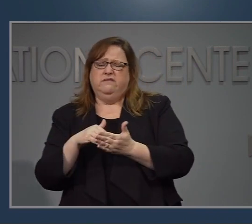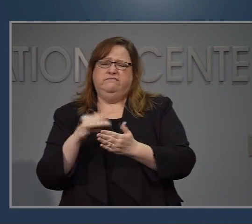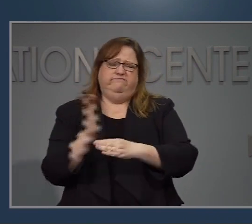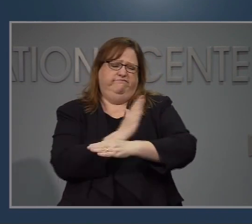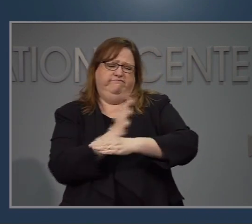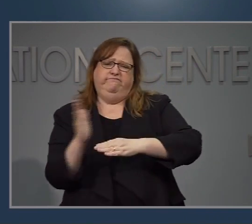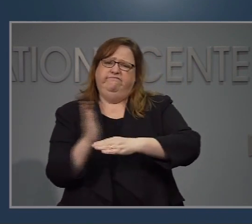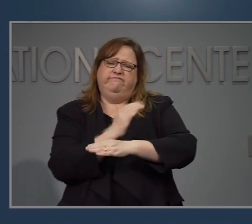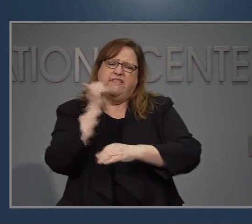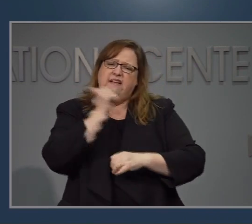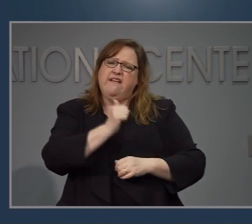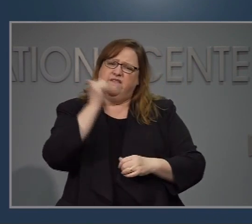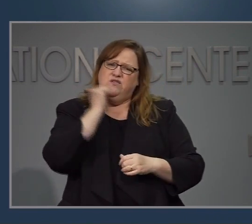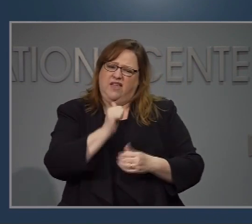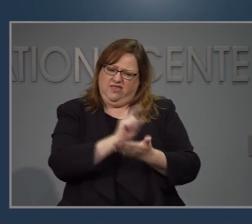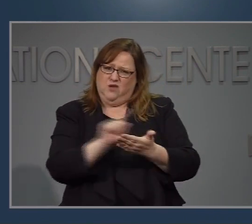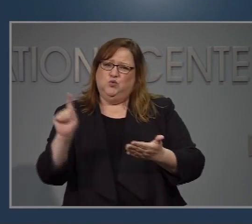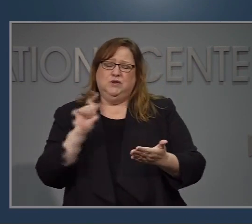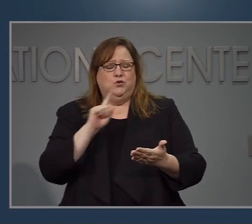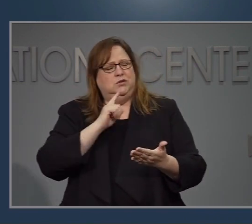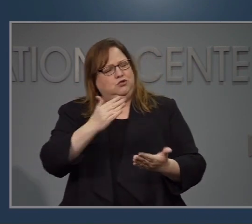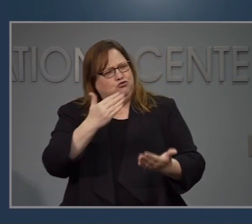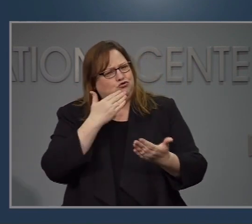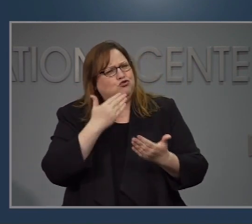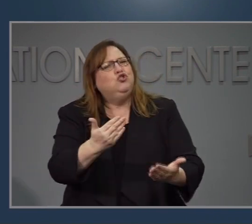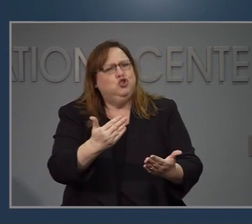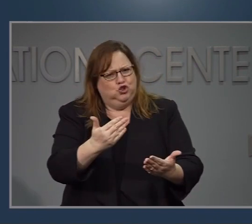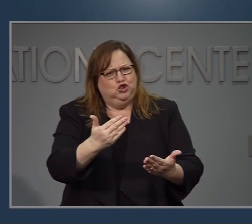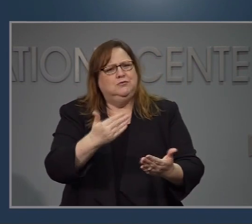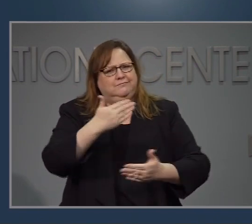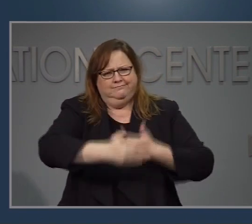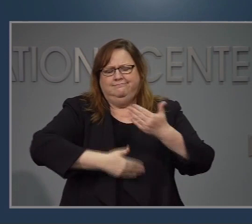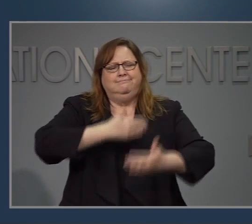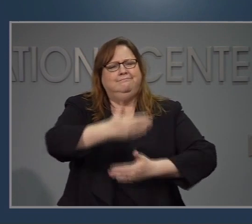ARE WITH TESTING. AGAIN LOOKING AT THE YELLOW LINE YOU CAN SEE THAT THIS TREND IS UP GOOD NEWS. IN THE PAST WEEK WE'VE